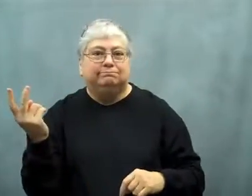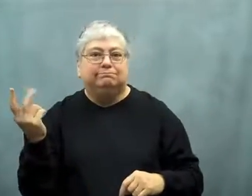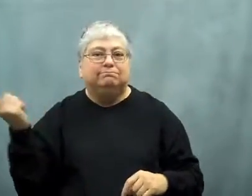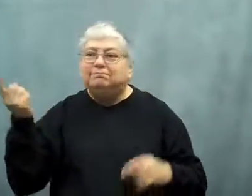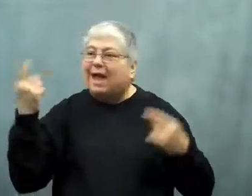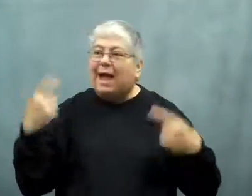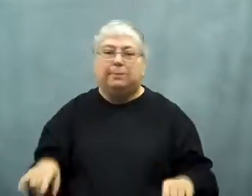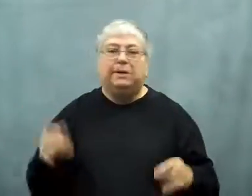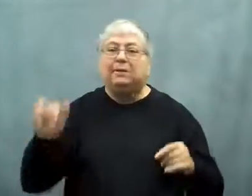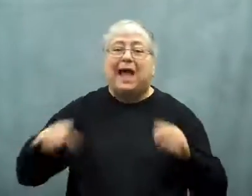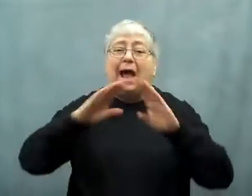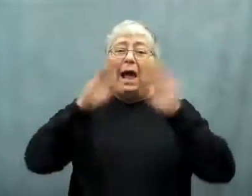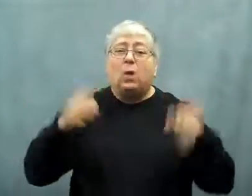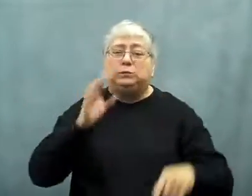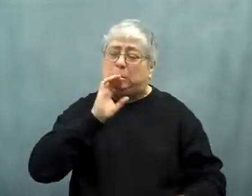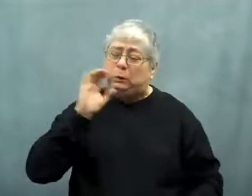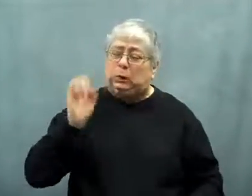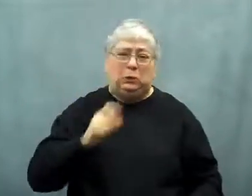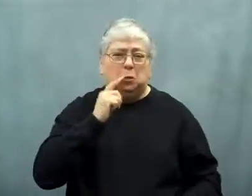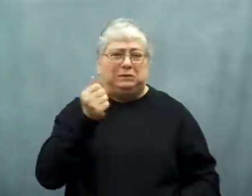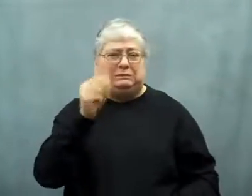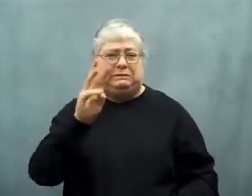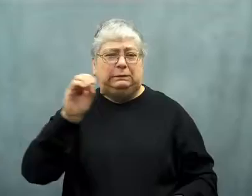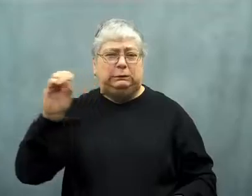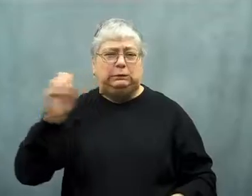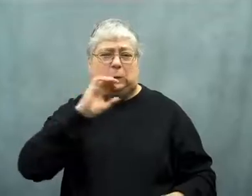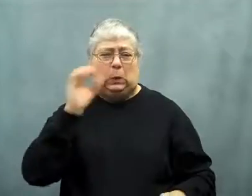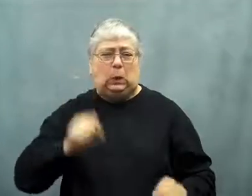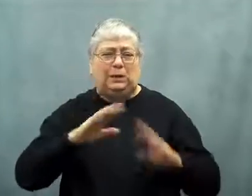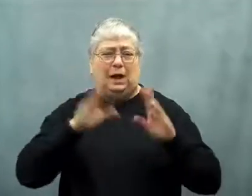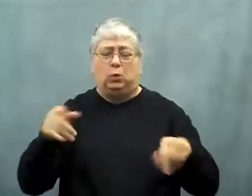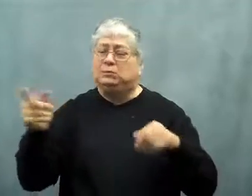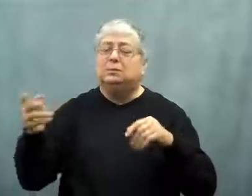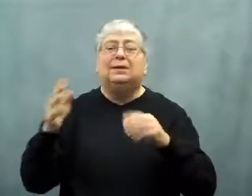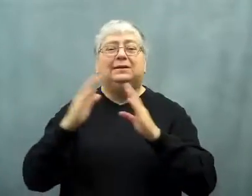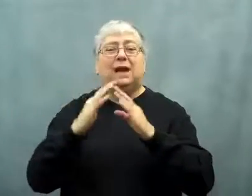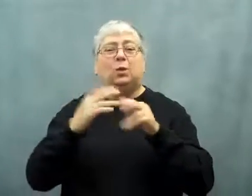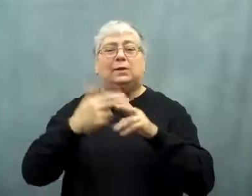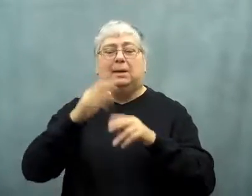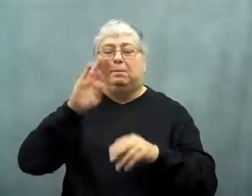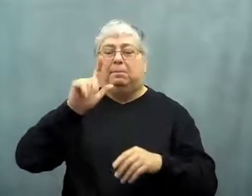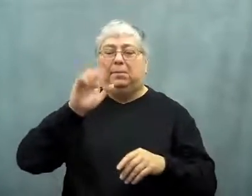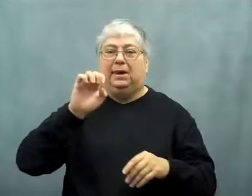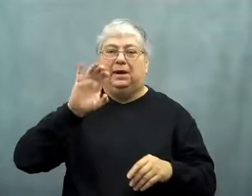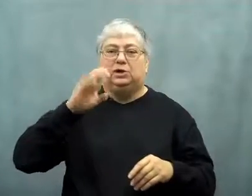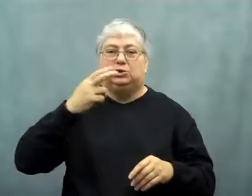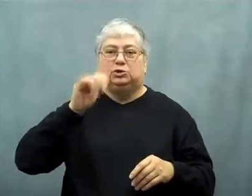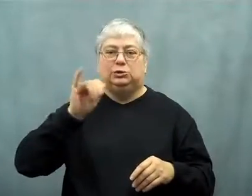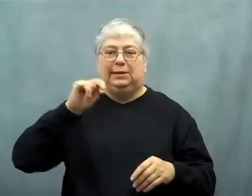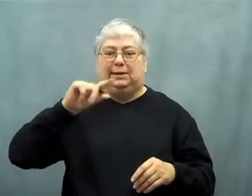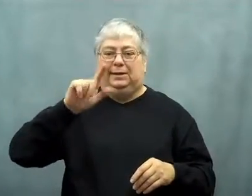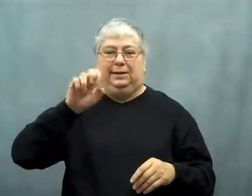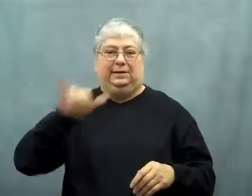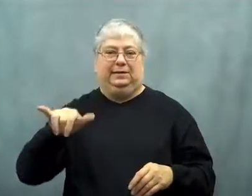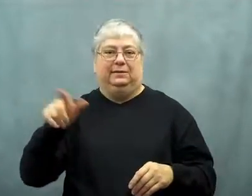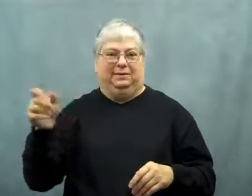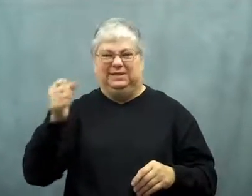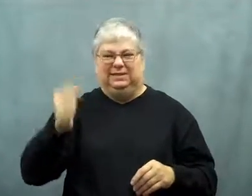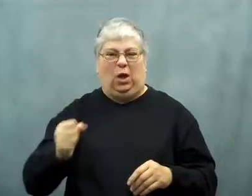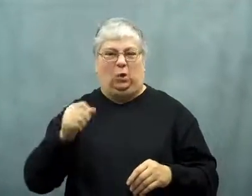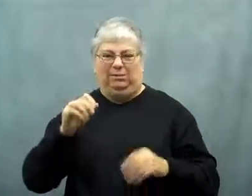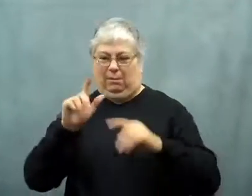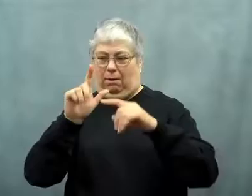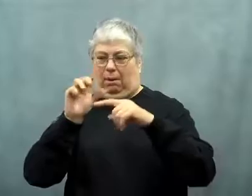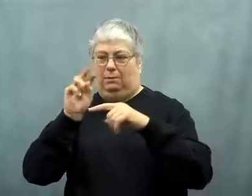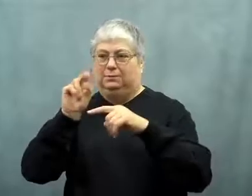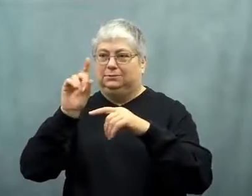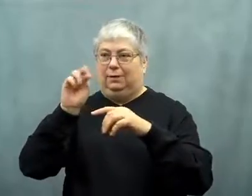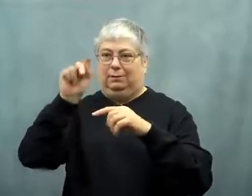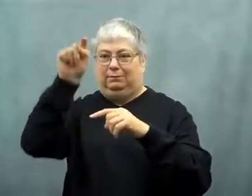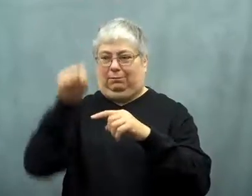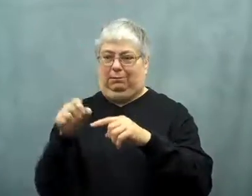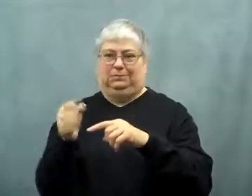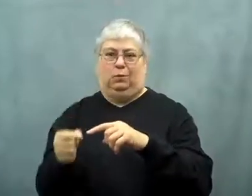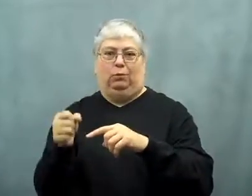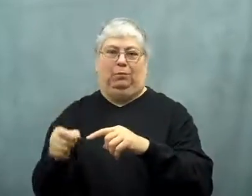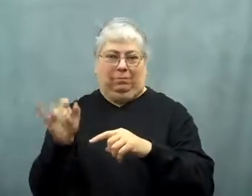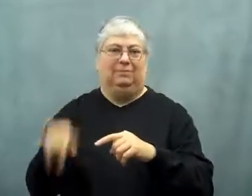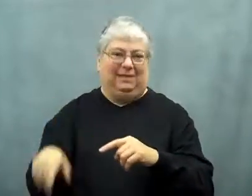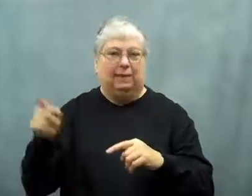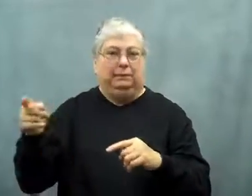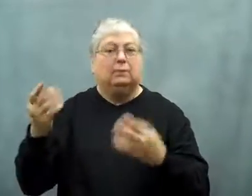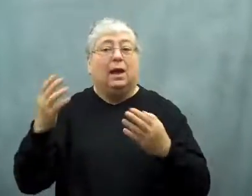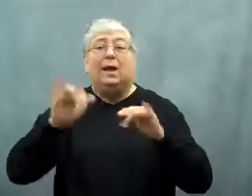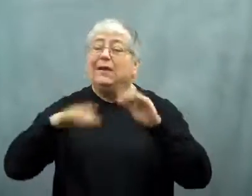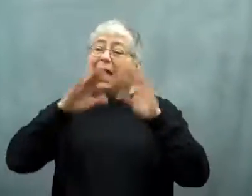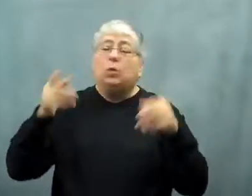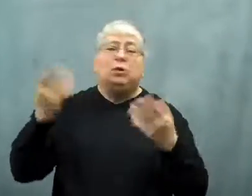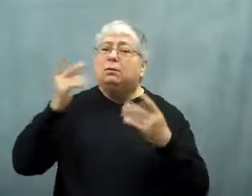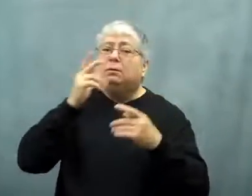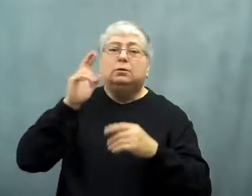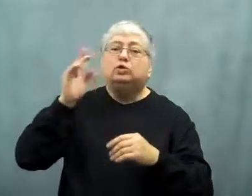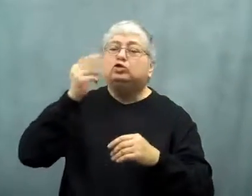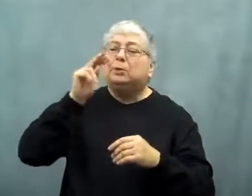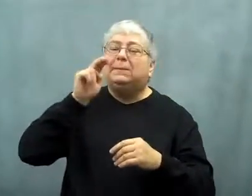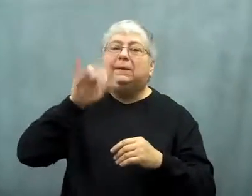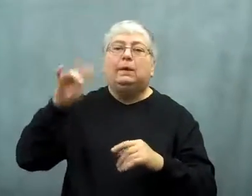There's a 17th century house in the village of Blechingley, south of London.